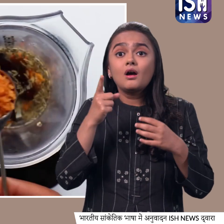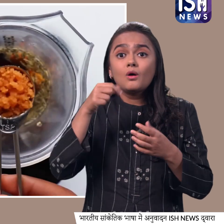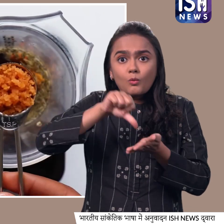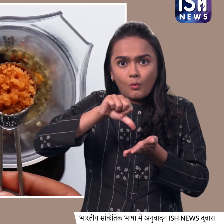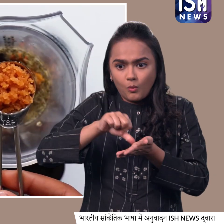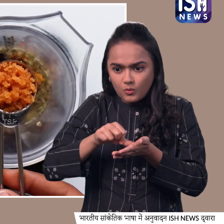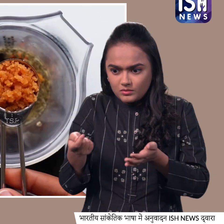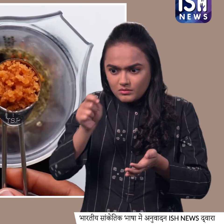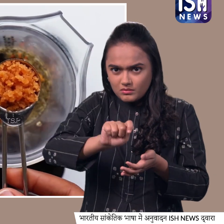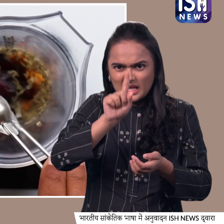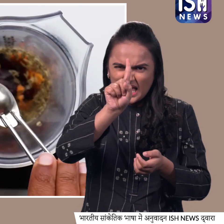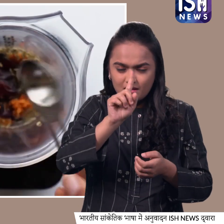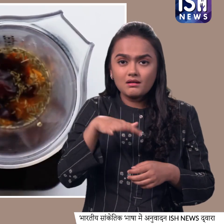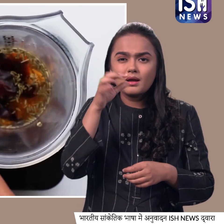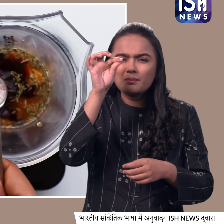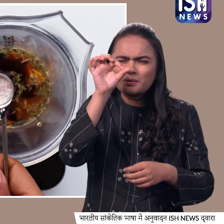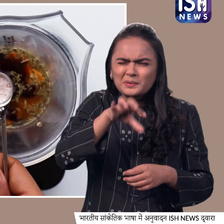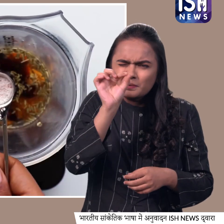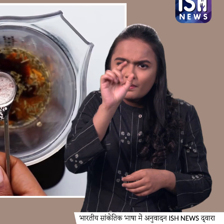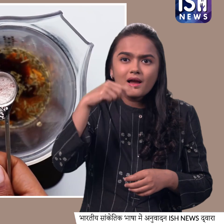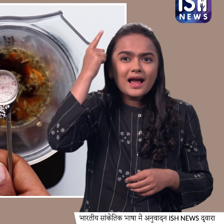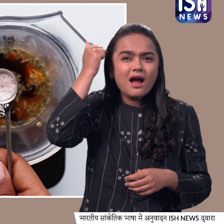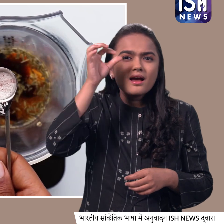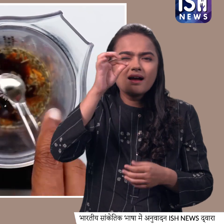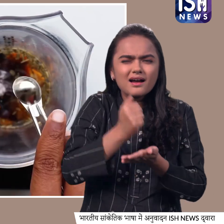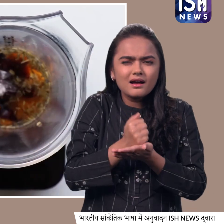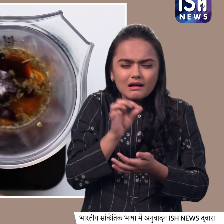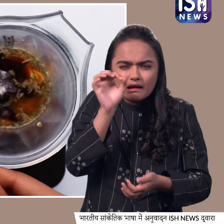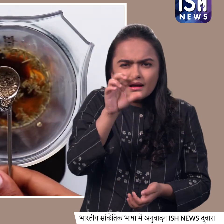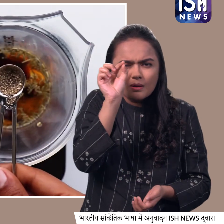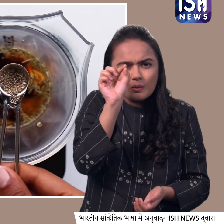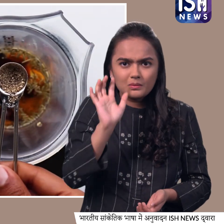1 tsp jaggery, a pinch of salt and a pinch of black pepper.